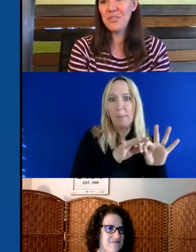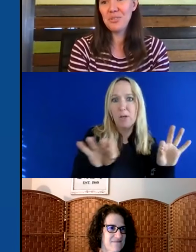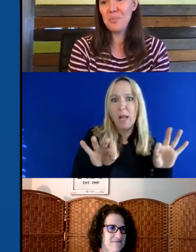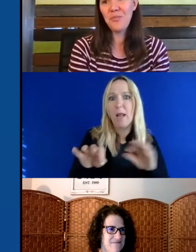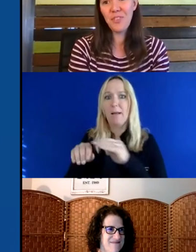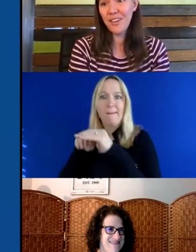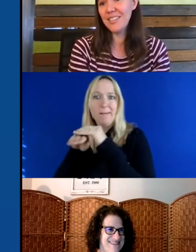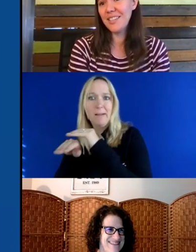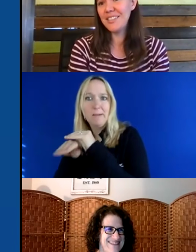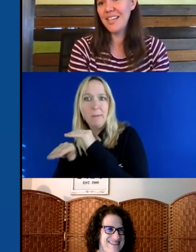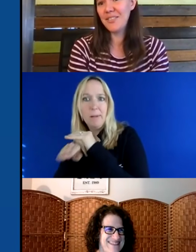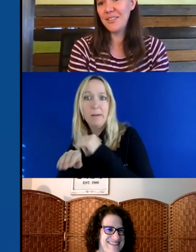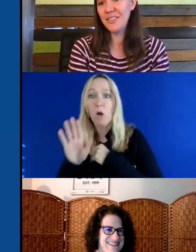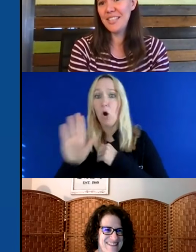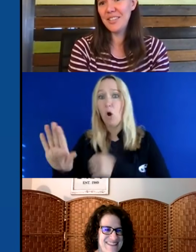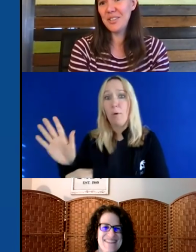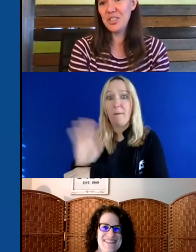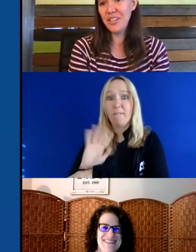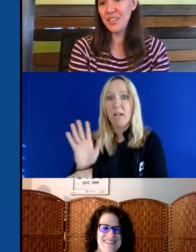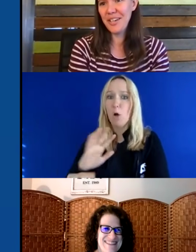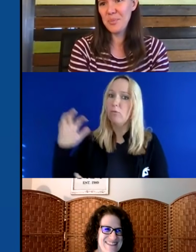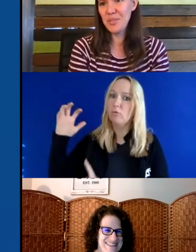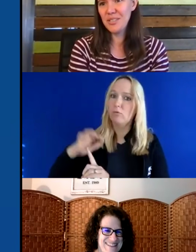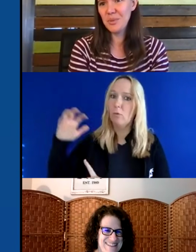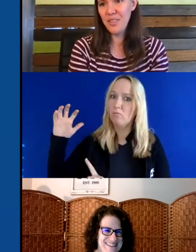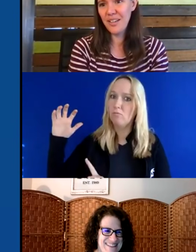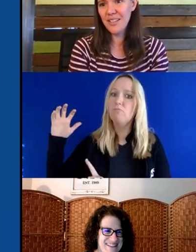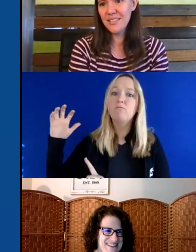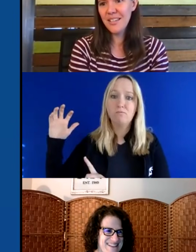so I'm very excited to have her here, sharing her expertise with us.